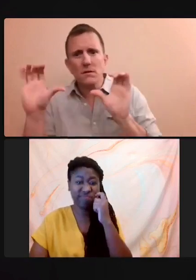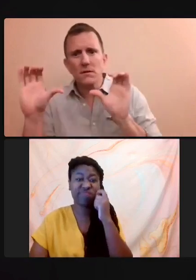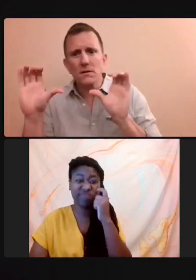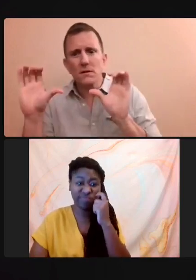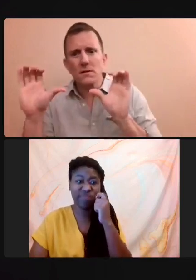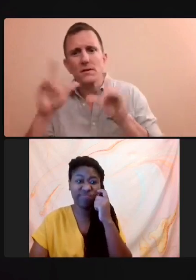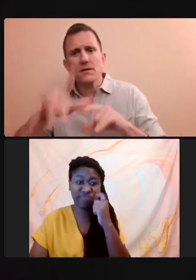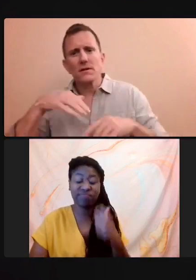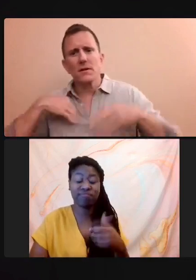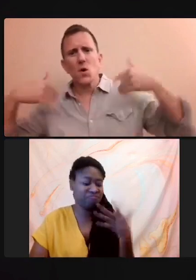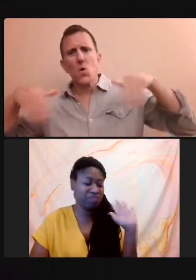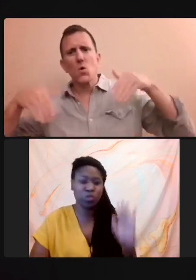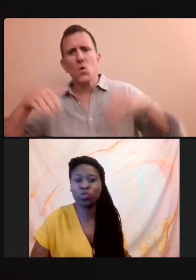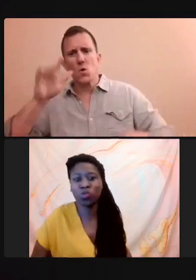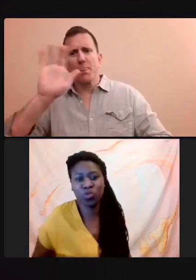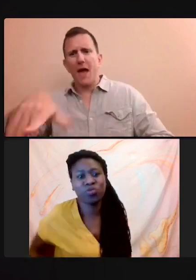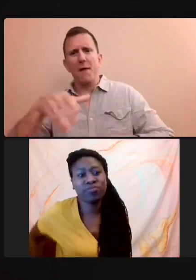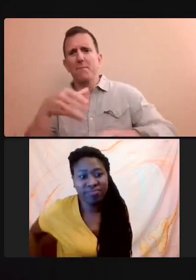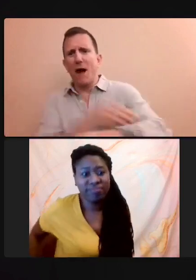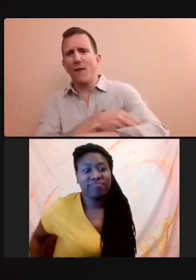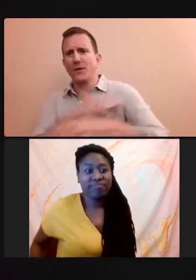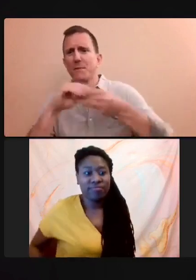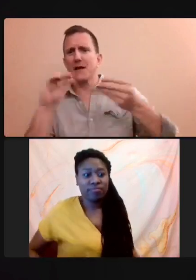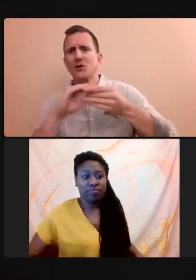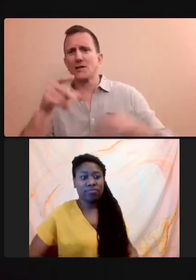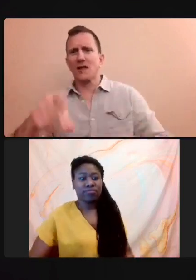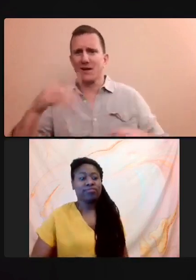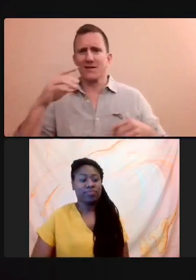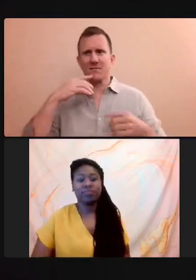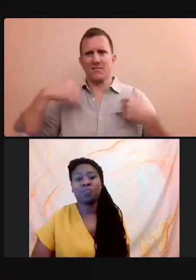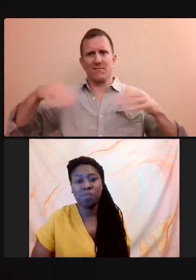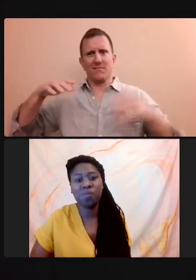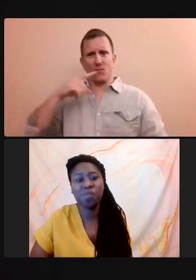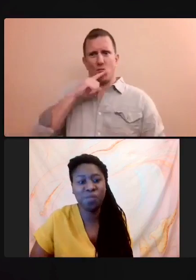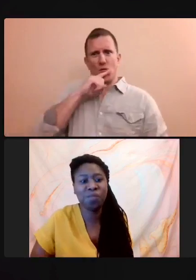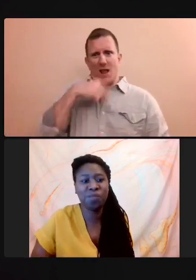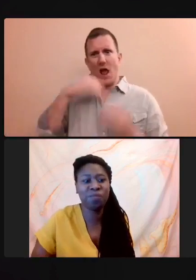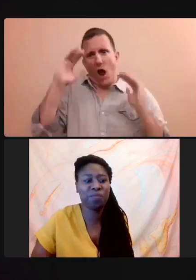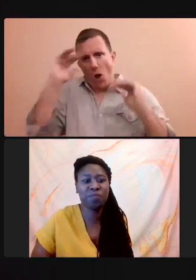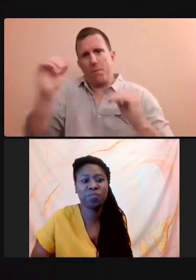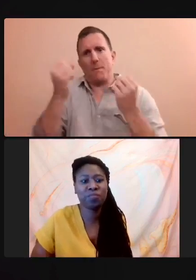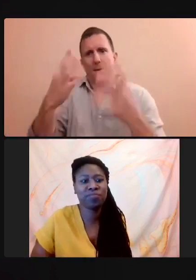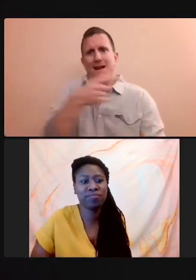and are able to pass and get their certification. That is powerful,